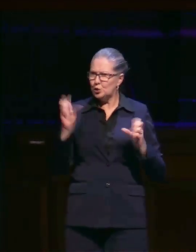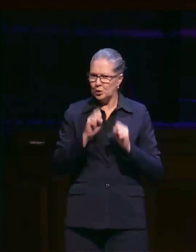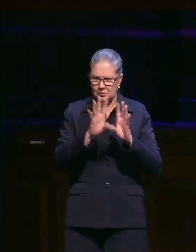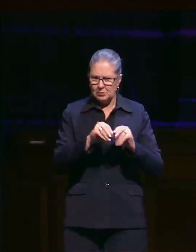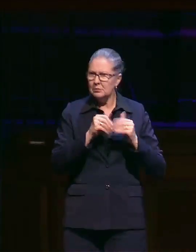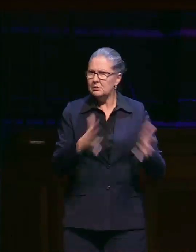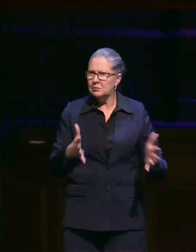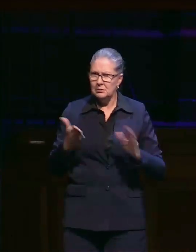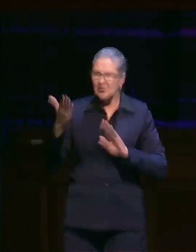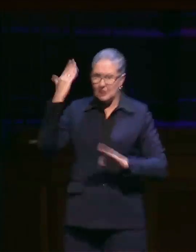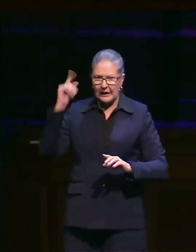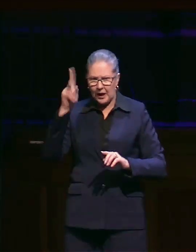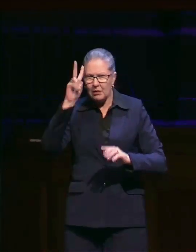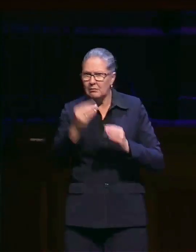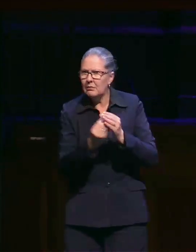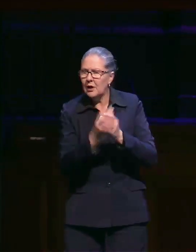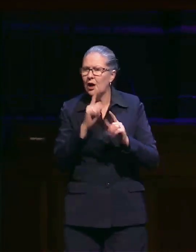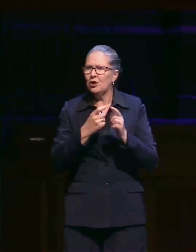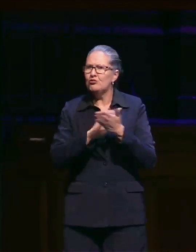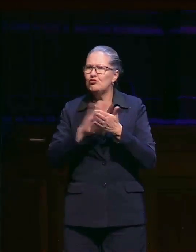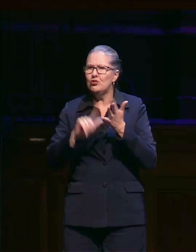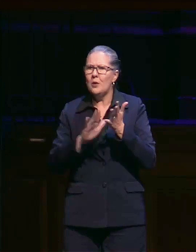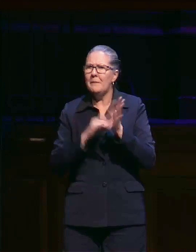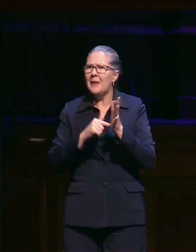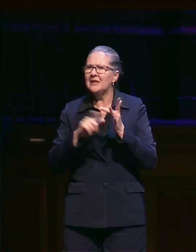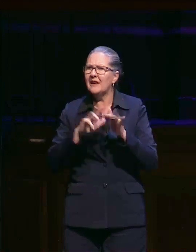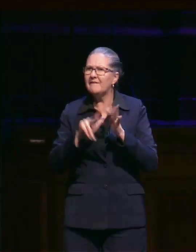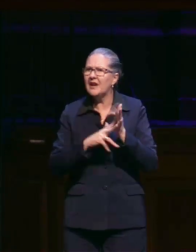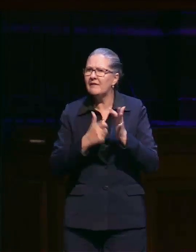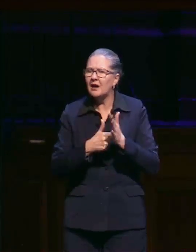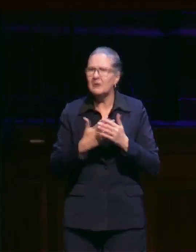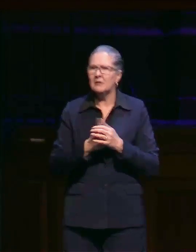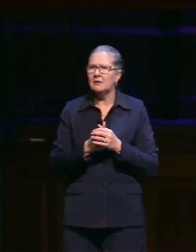taking root again like rheumatic fever on our education system we're a tale of